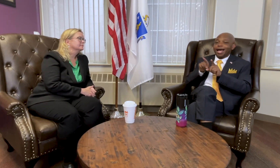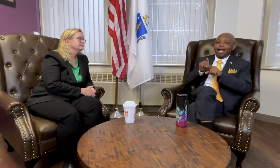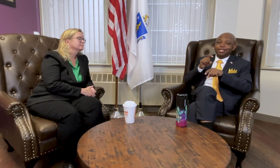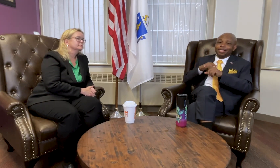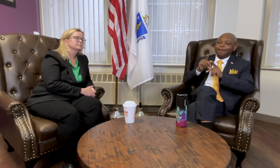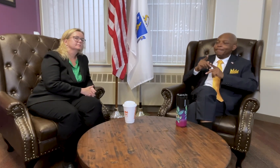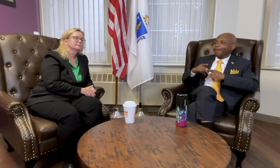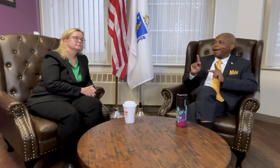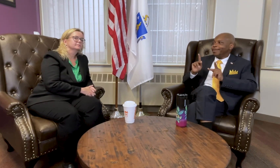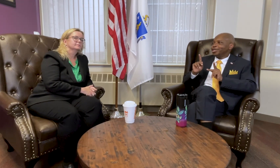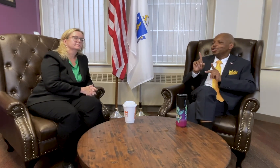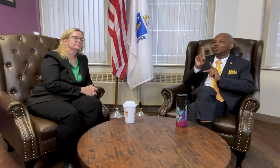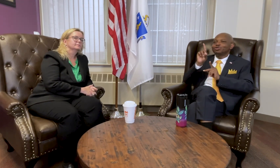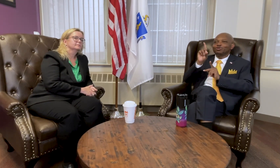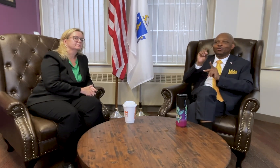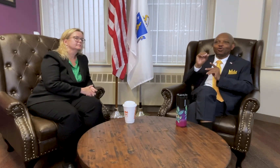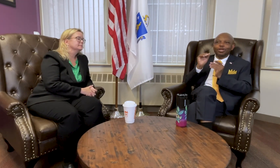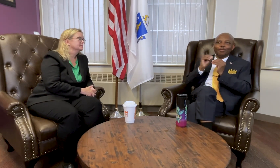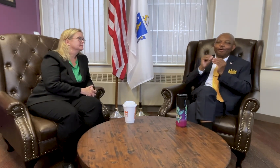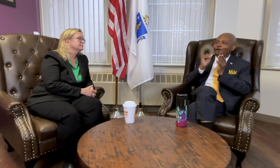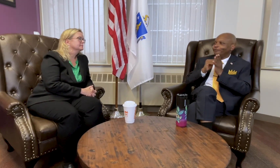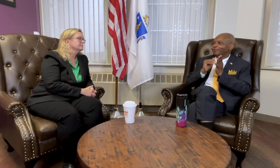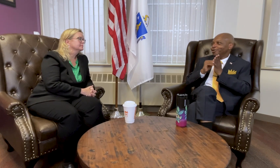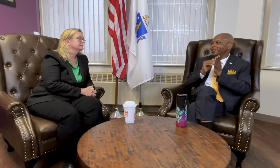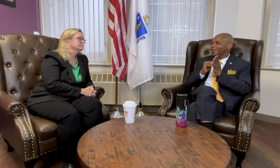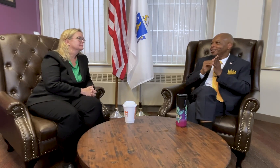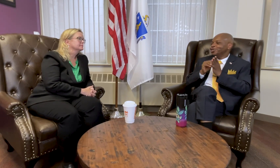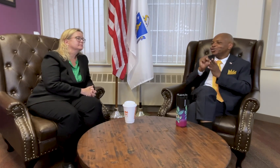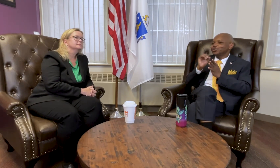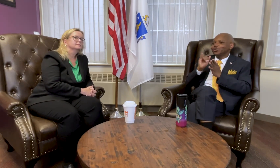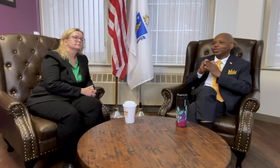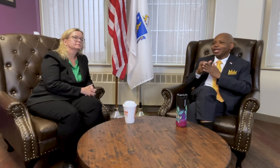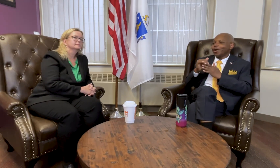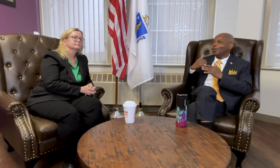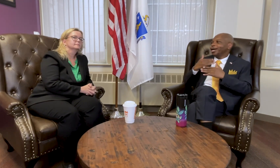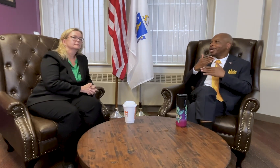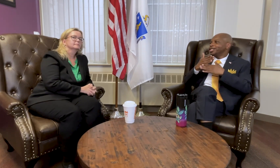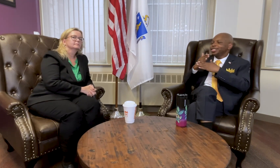if time permits, is to have more of these and to share with the community